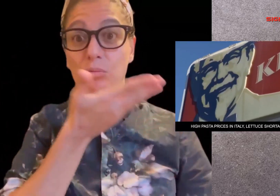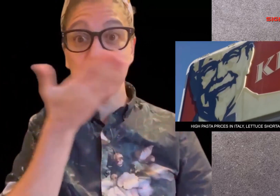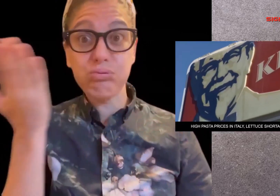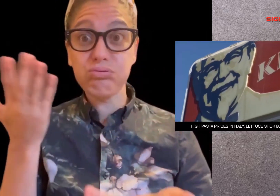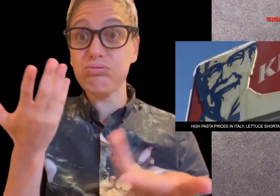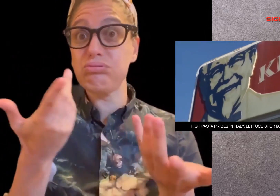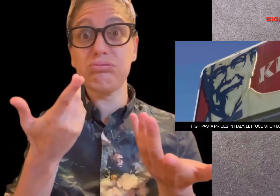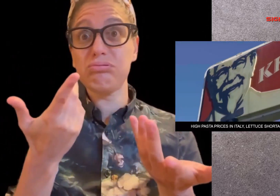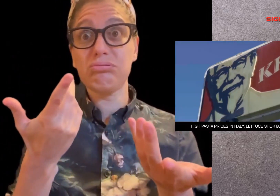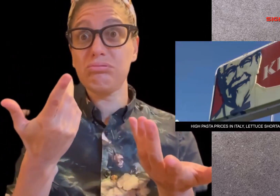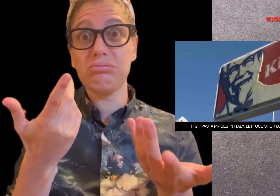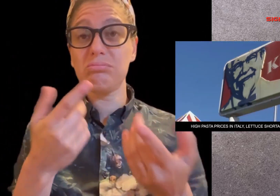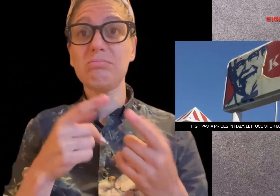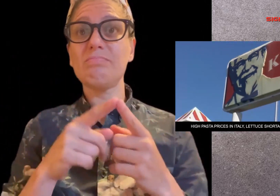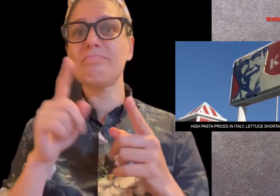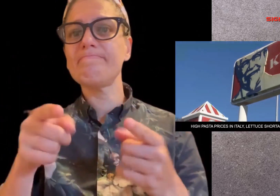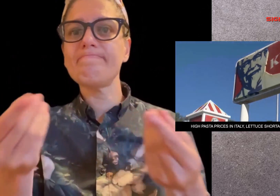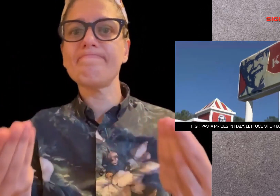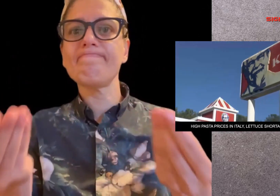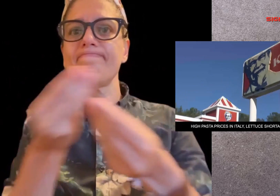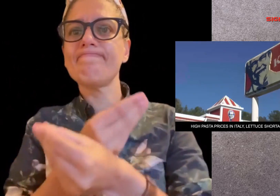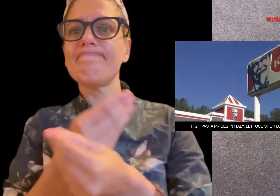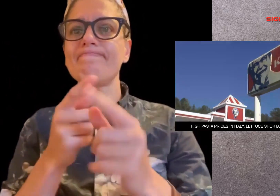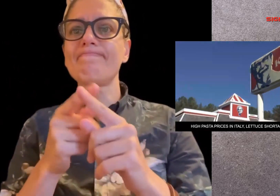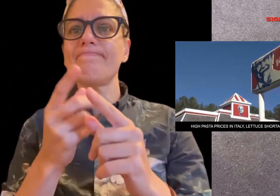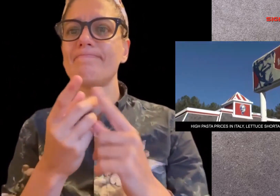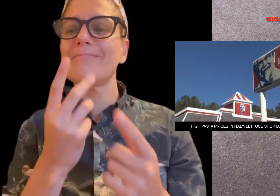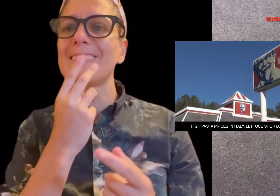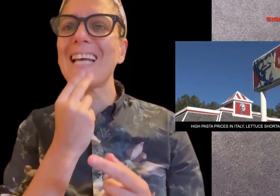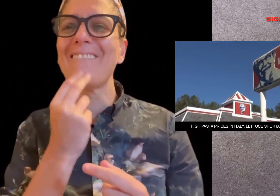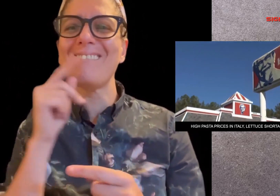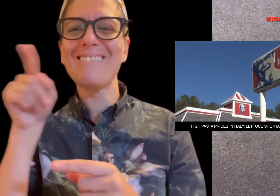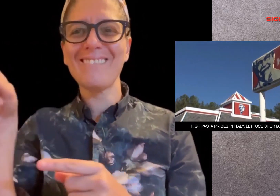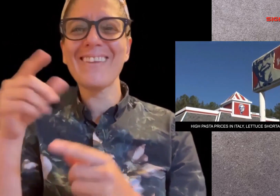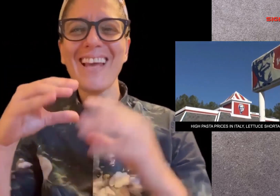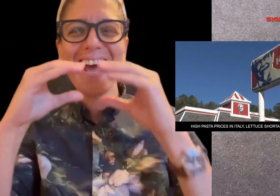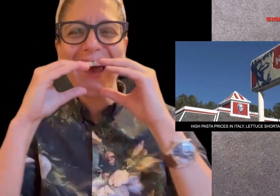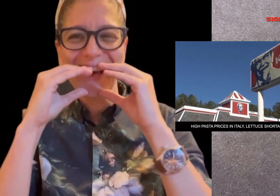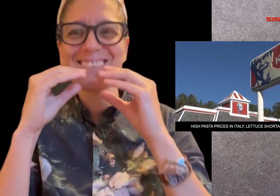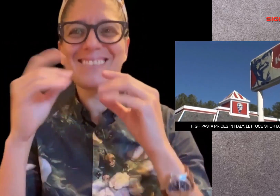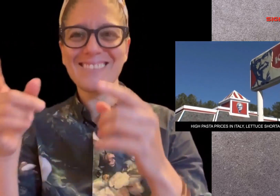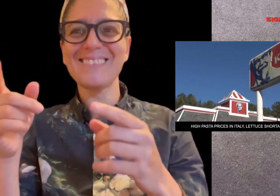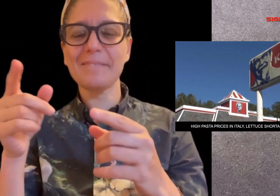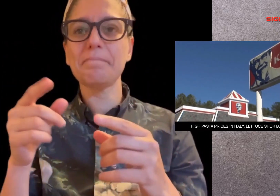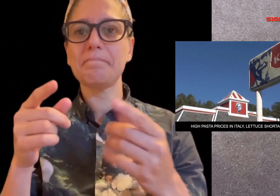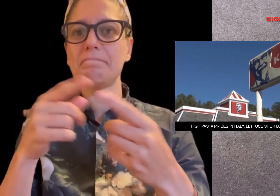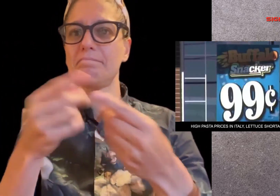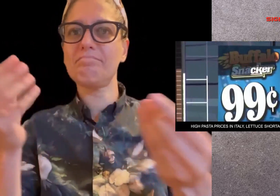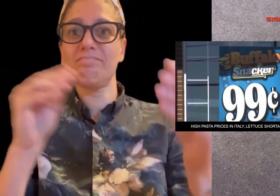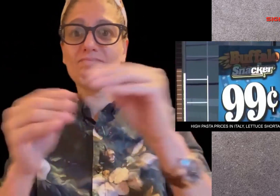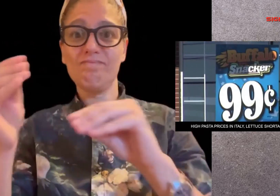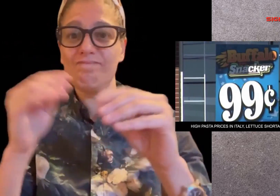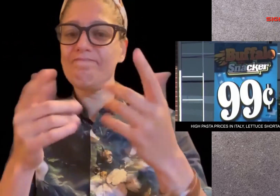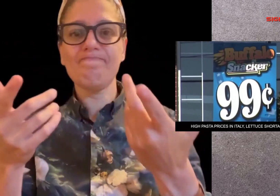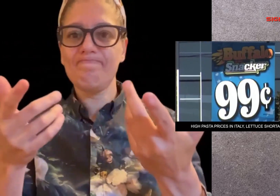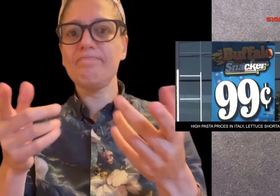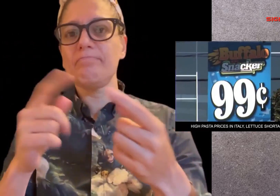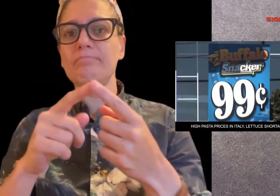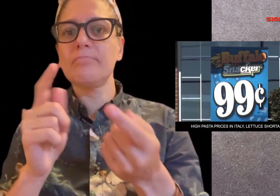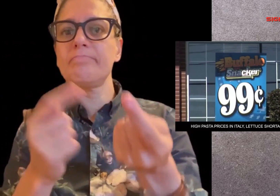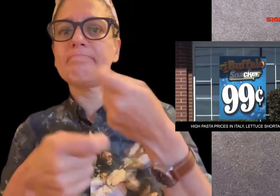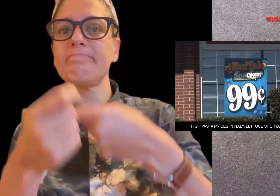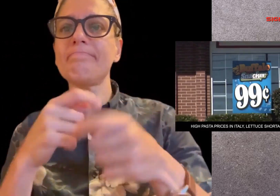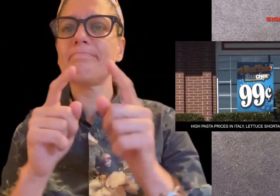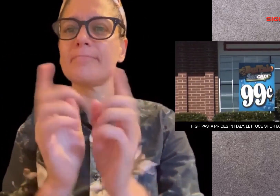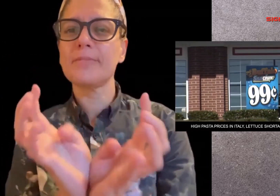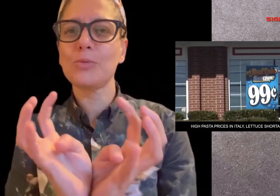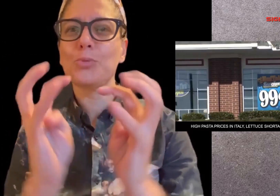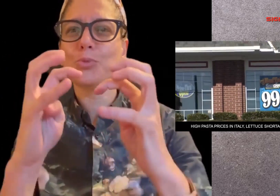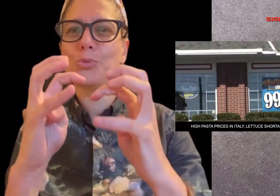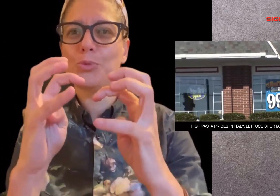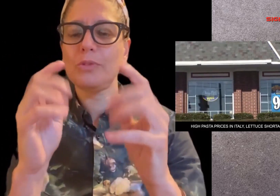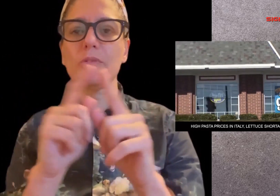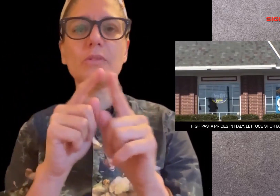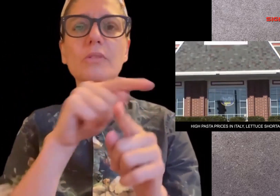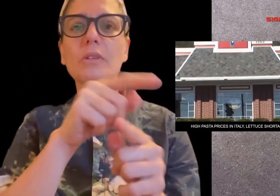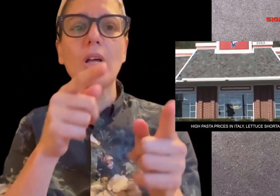KFC restaurants to add cabbage to some products lettuce crops around the country have been